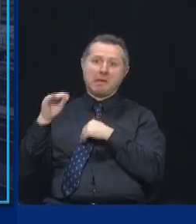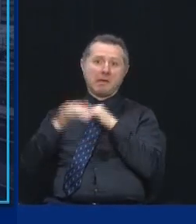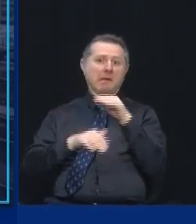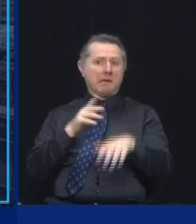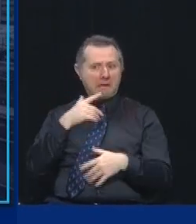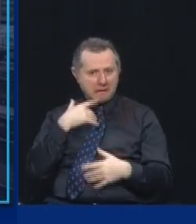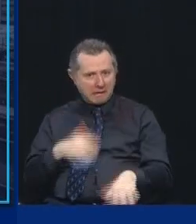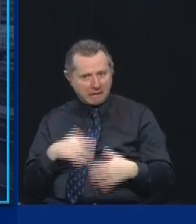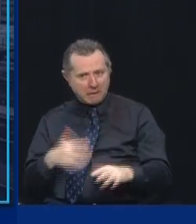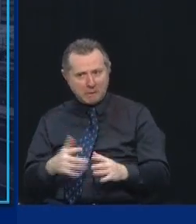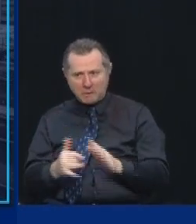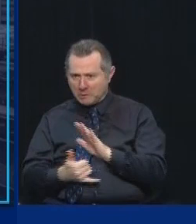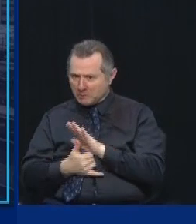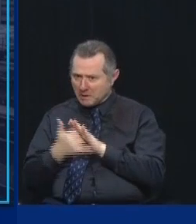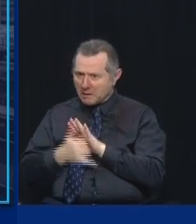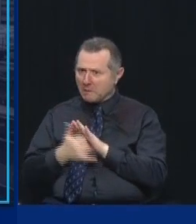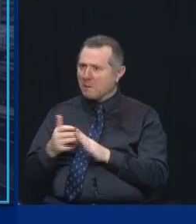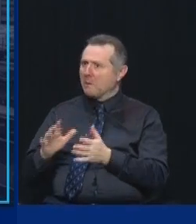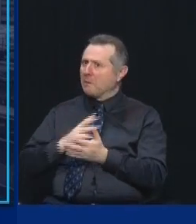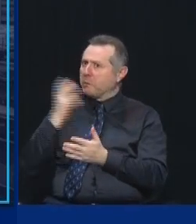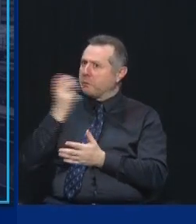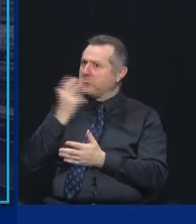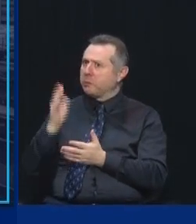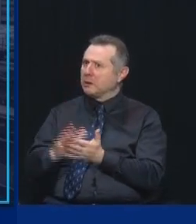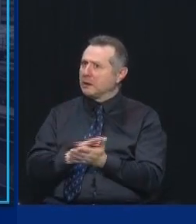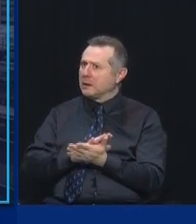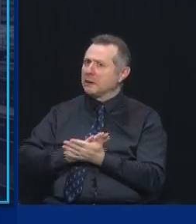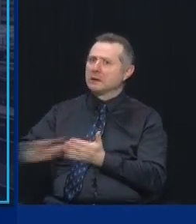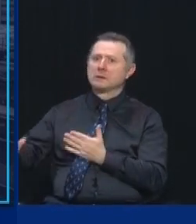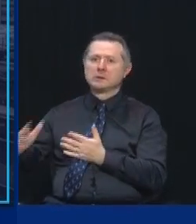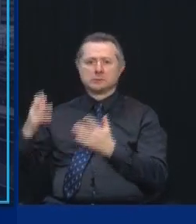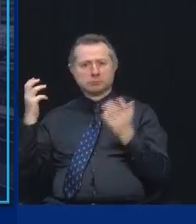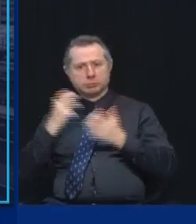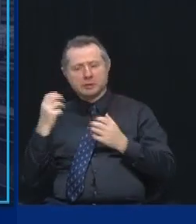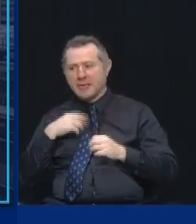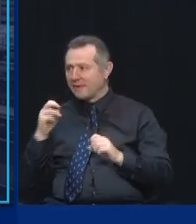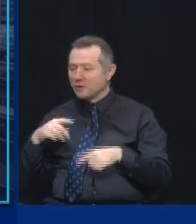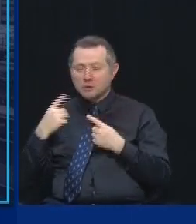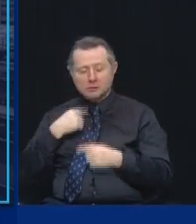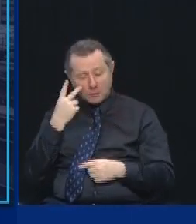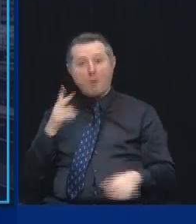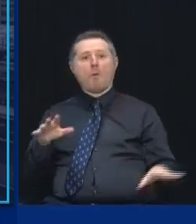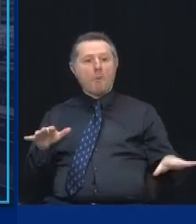NOW. I CAN'T TELL YOU HOW MANY NEW YORKERS SAY TO ME, IT'S AMAZING.